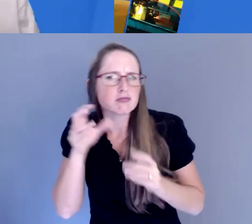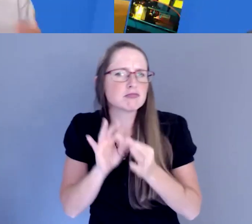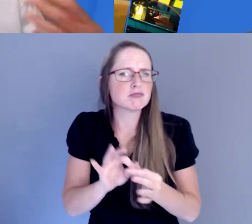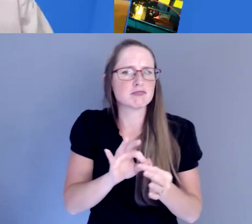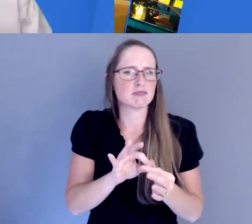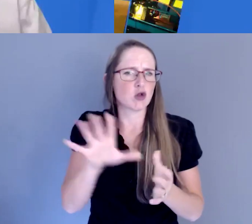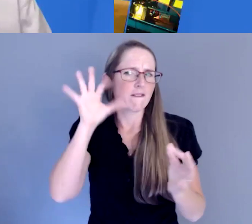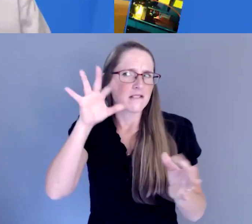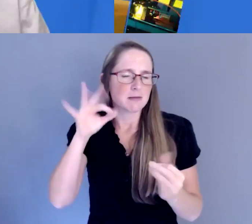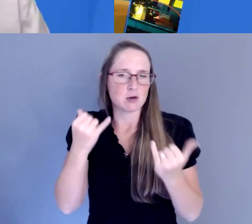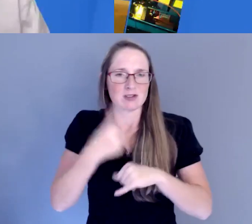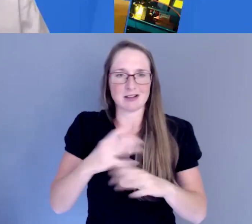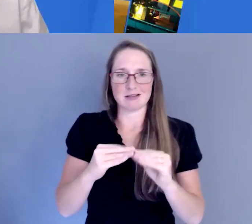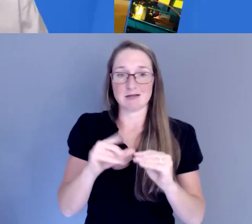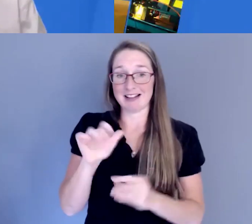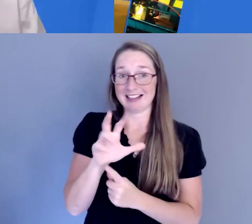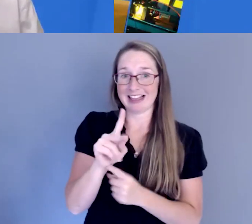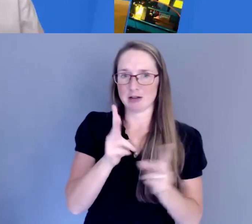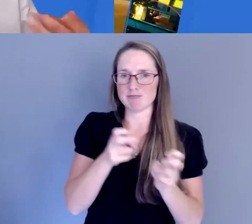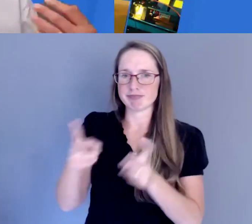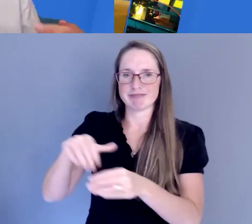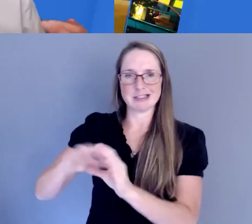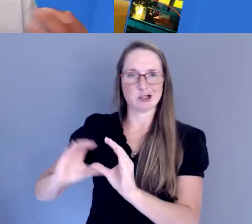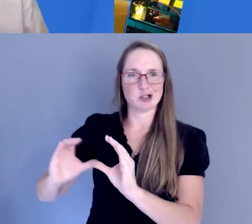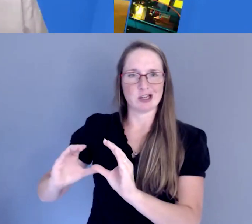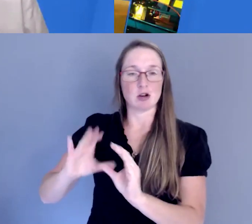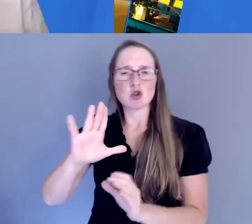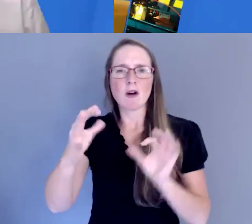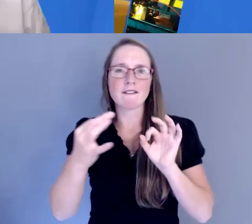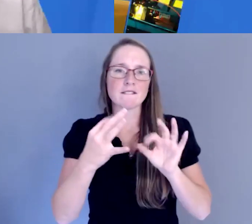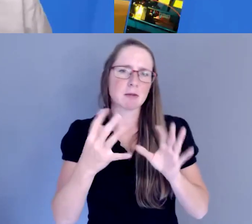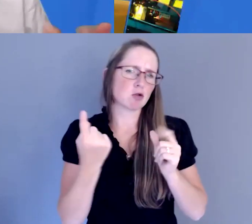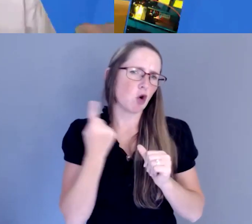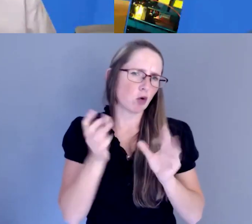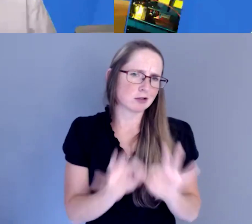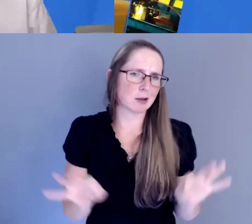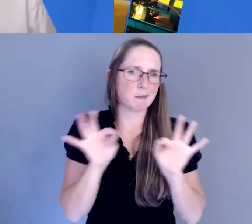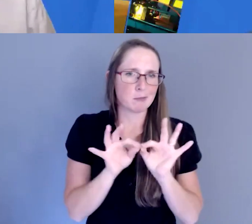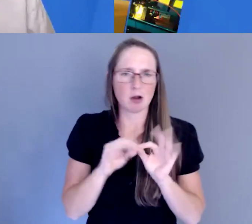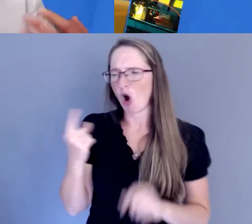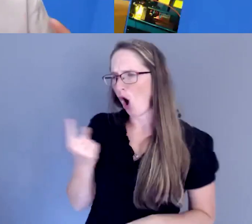We've put a link in the chat for you. Your feedback is always important to us, and I appreciate your responses.